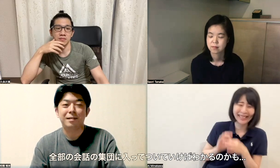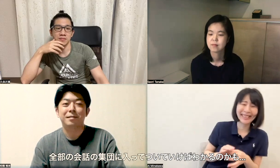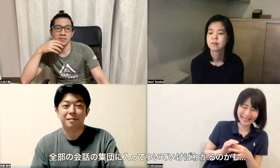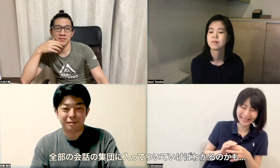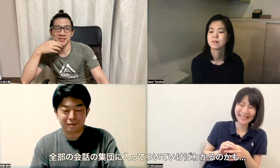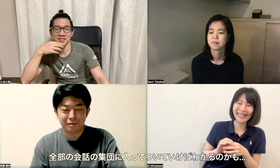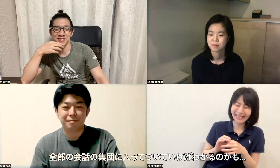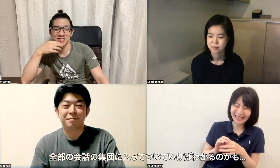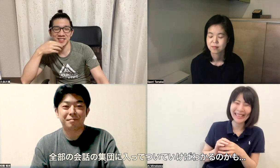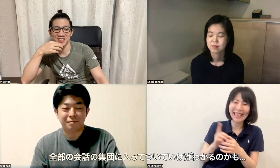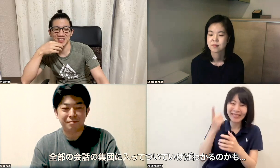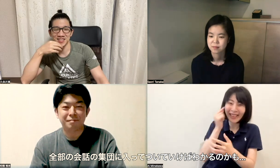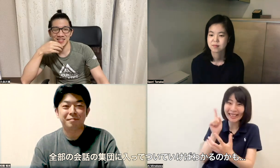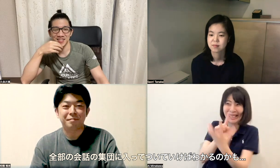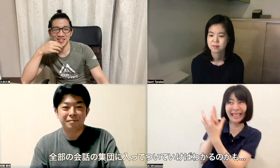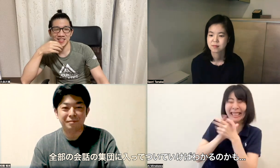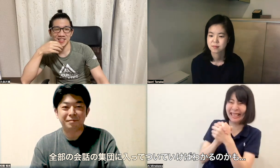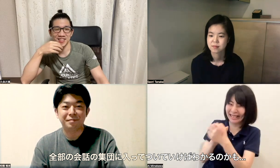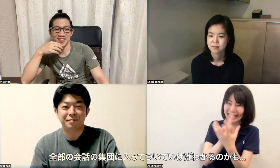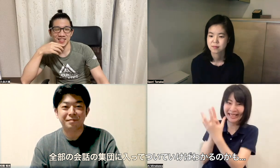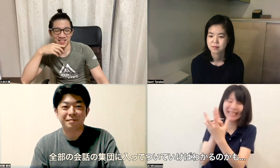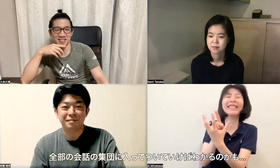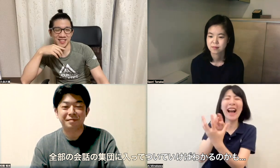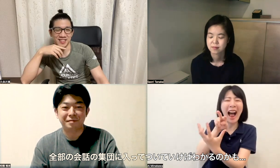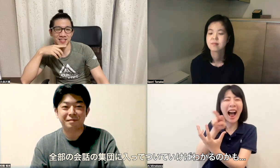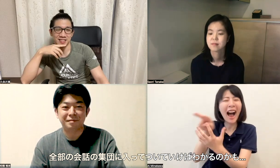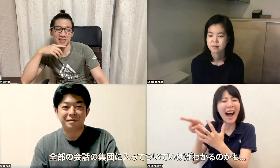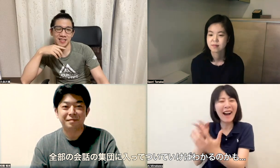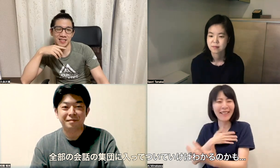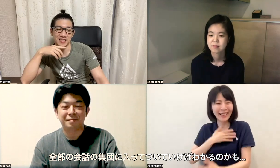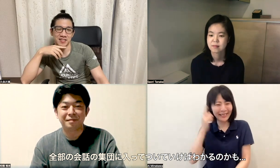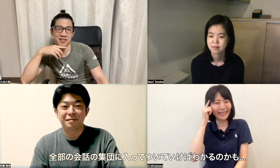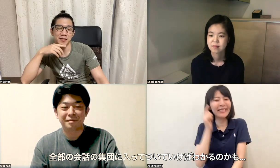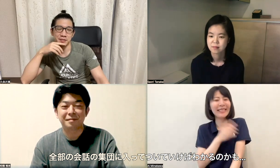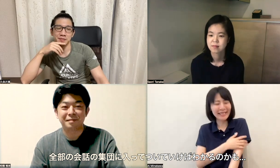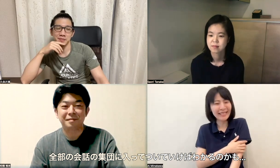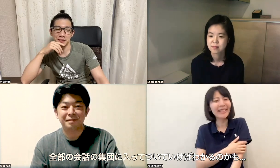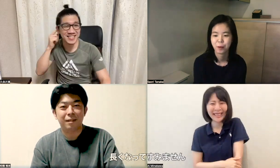if I try to follow each group, may be I can...